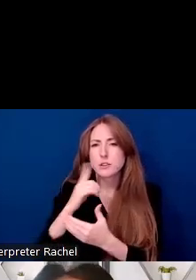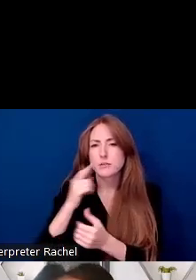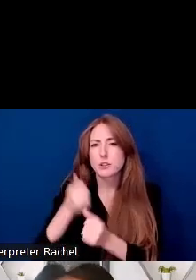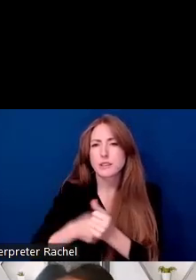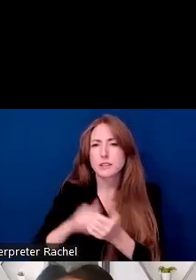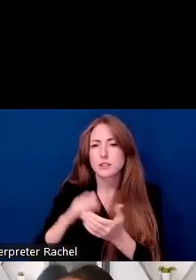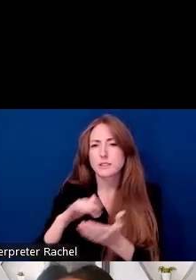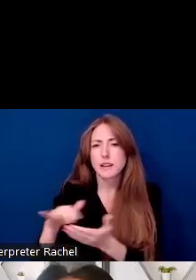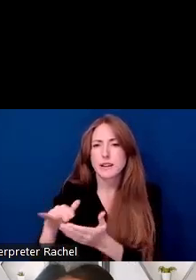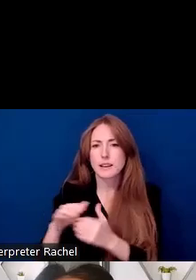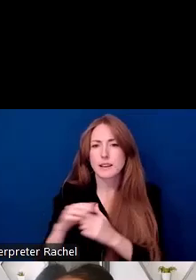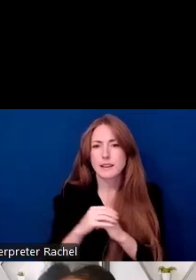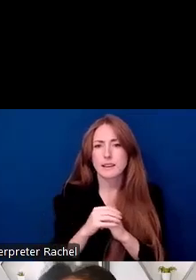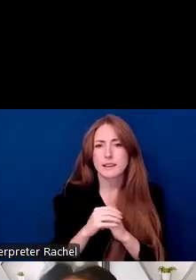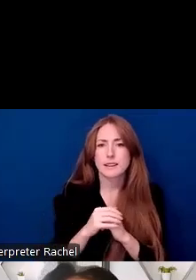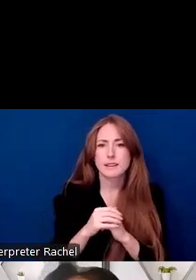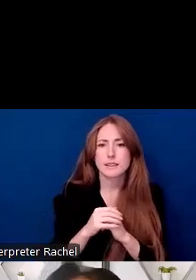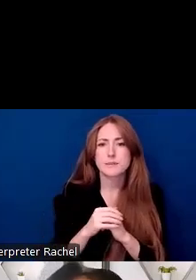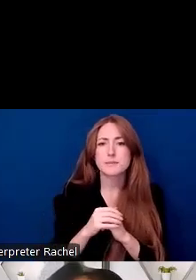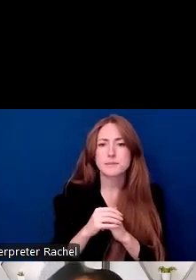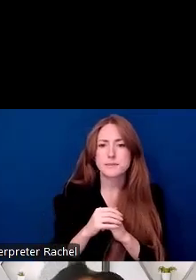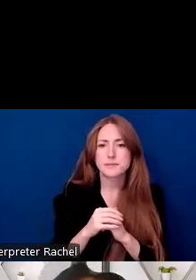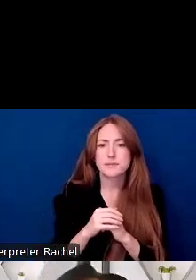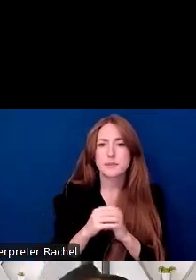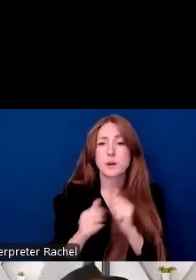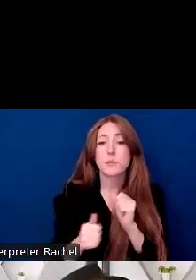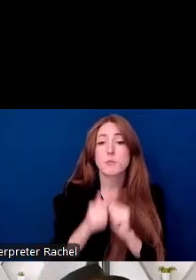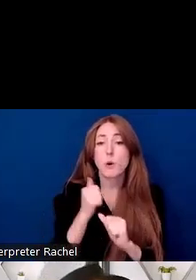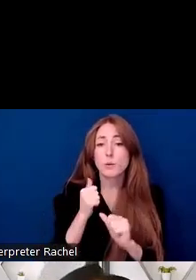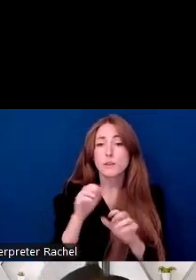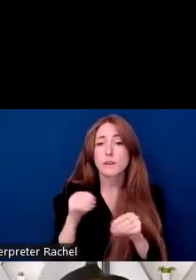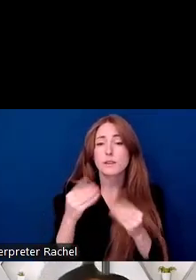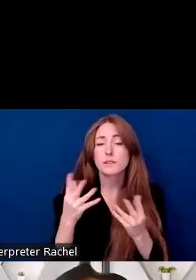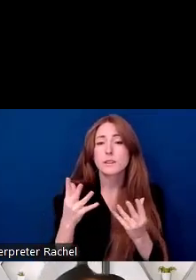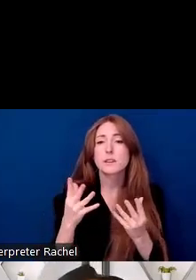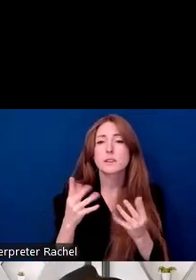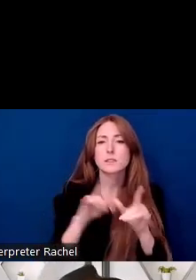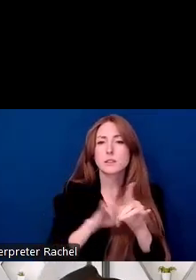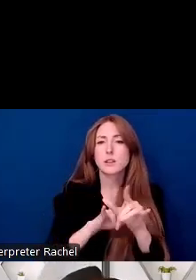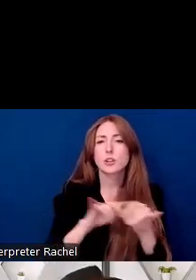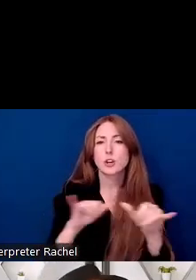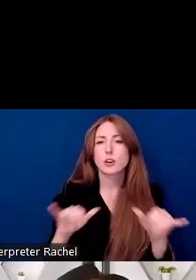meeting were mostly delivered concurrently with the other intervention, such as distribution of